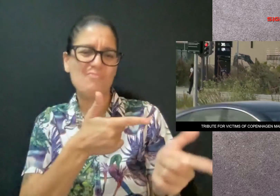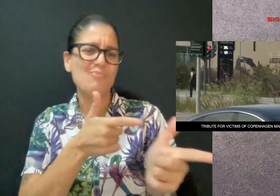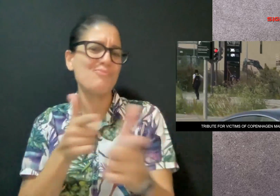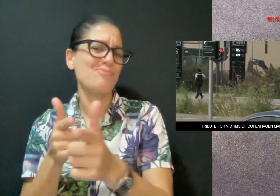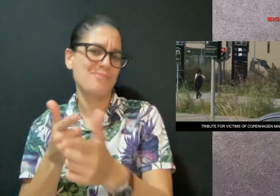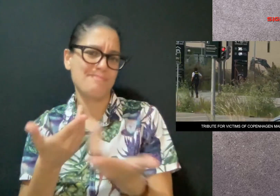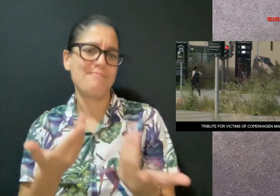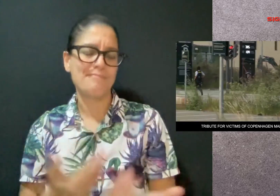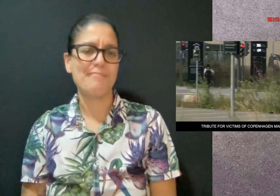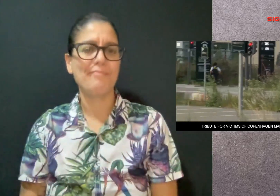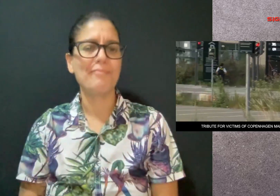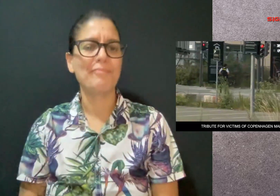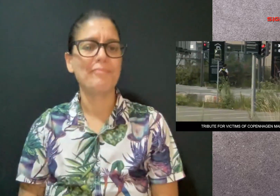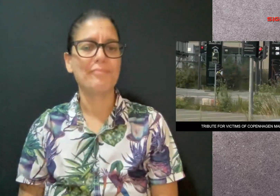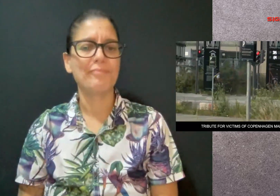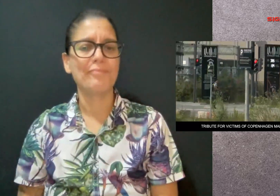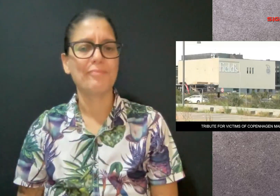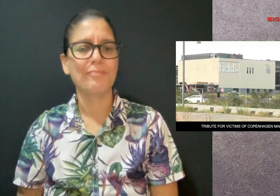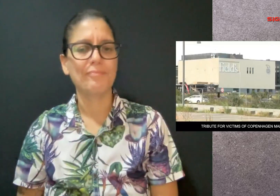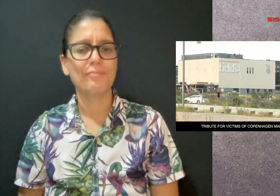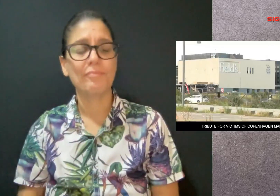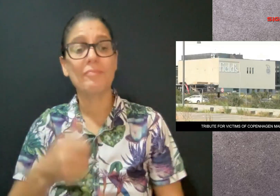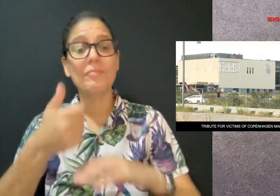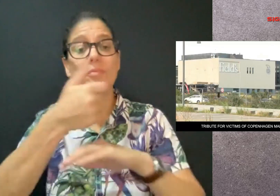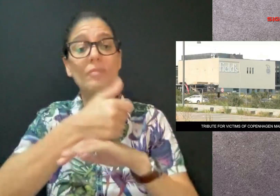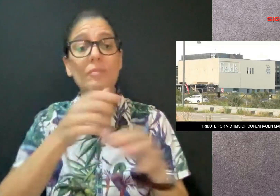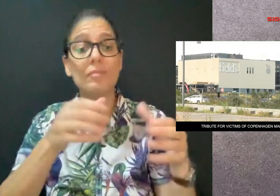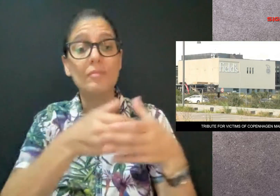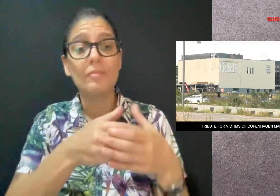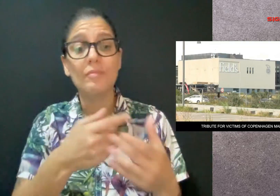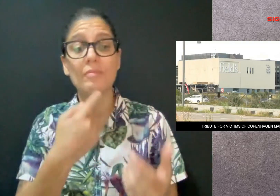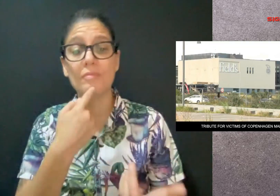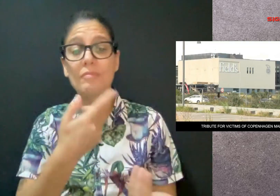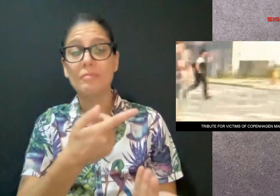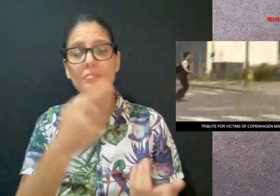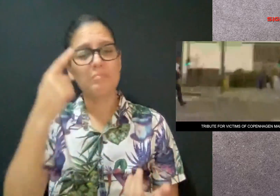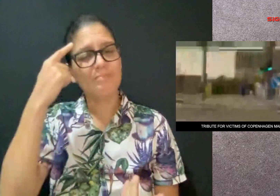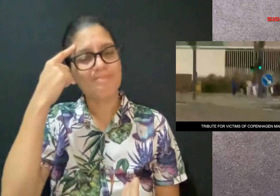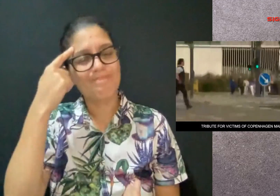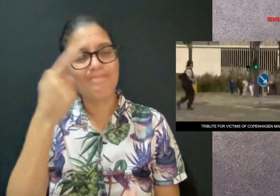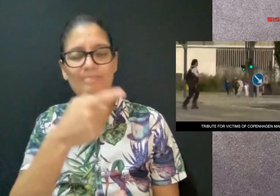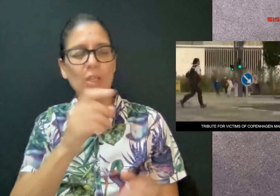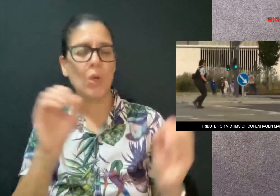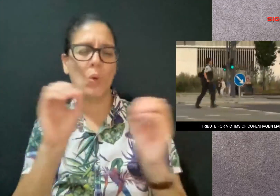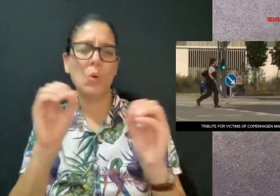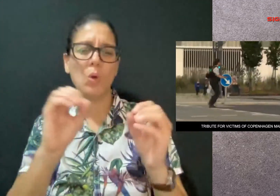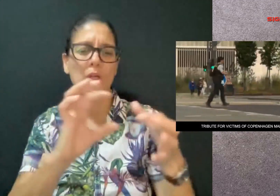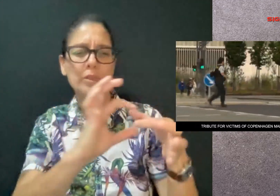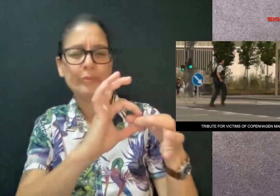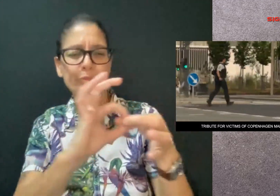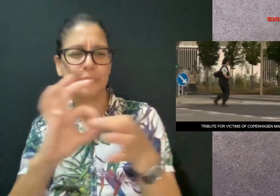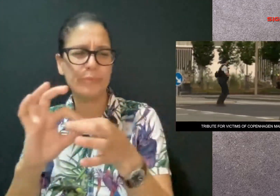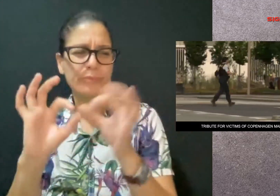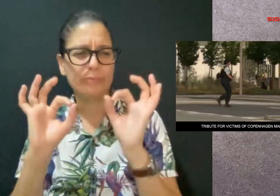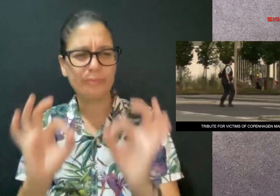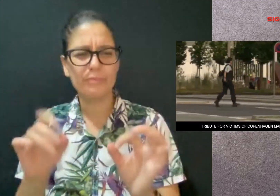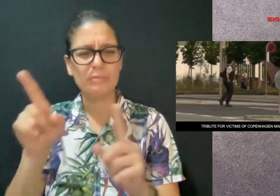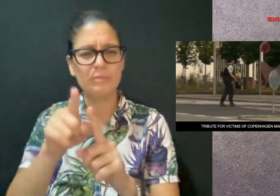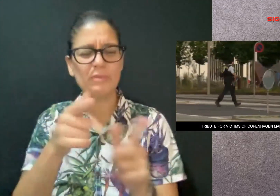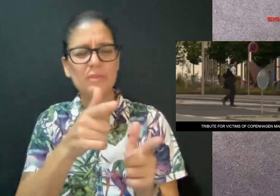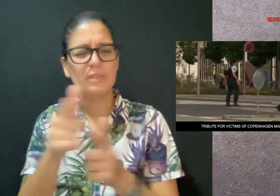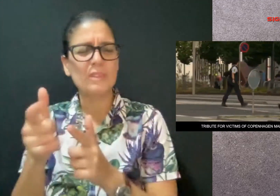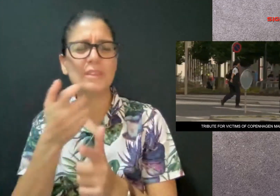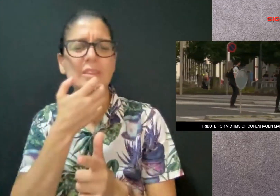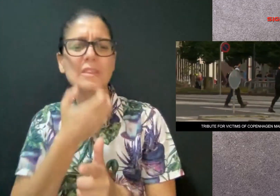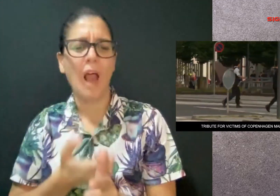he will be charged with murder authorities do not think it was an act of terror